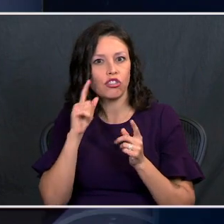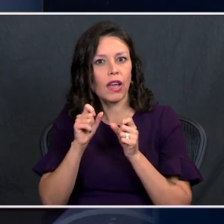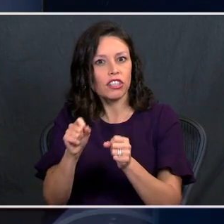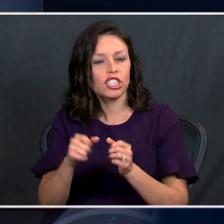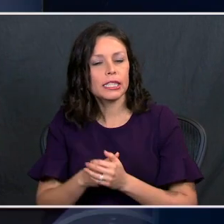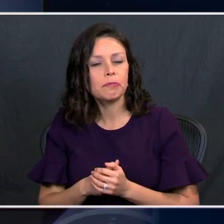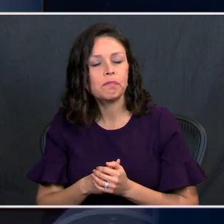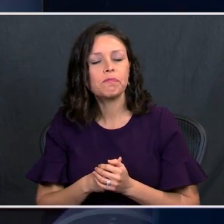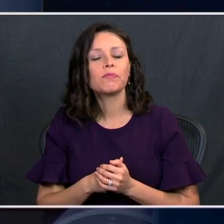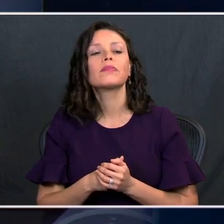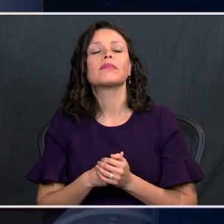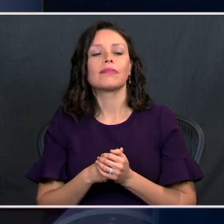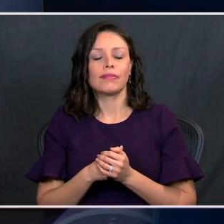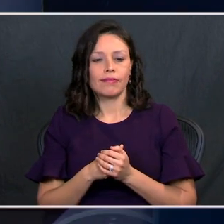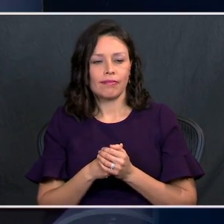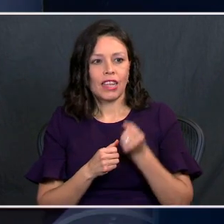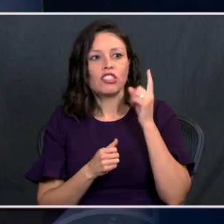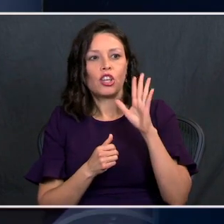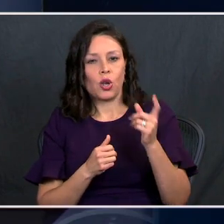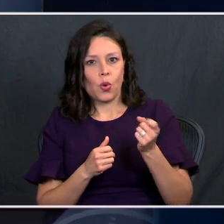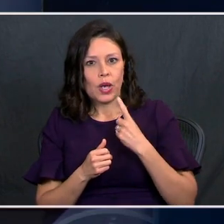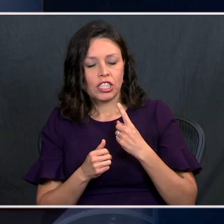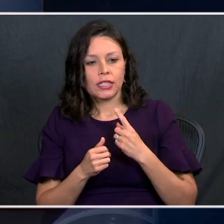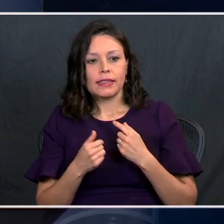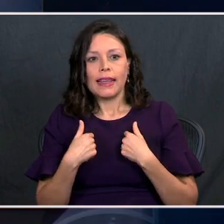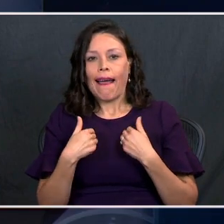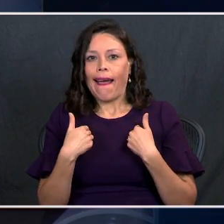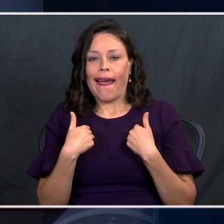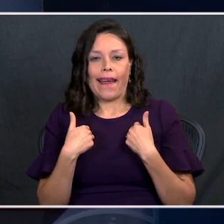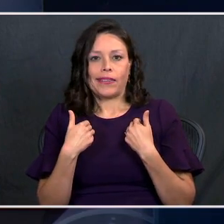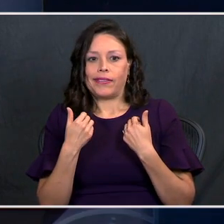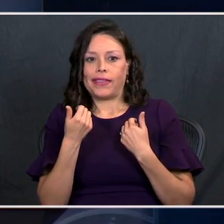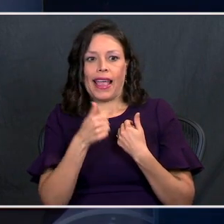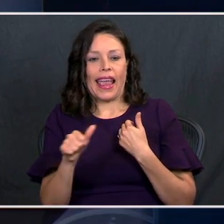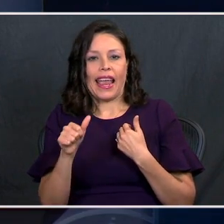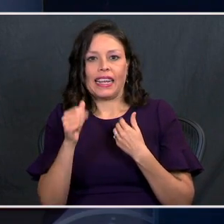Ms. Psaki: I appreciate all of those questions. I have no -- I don't have any preview for you on